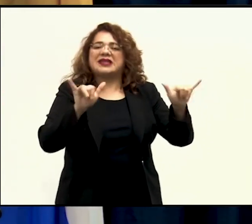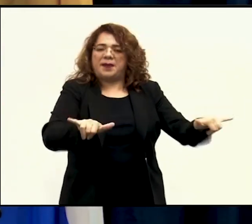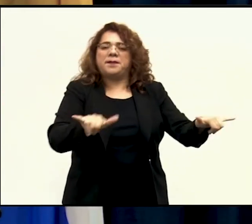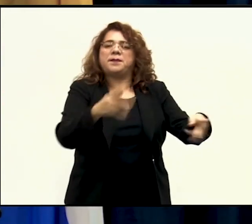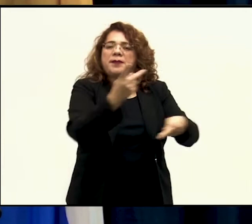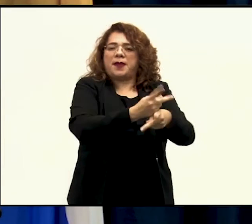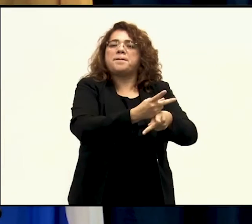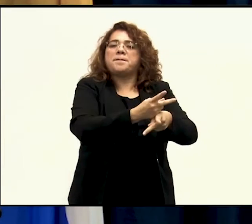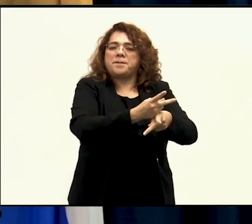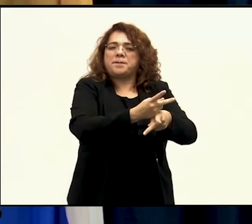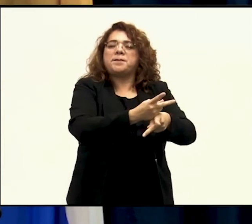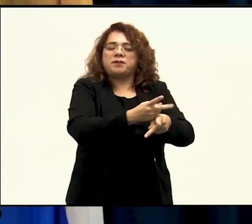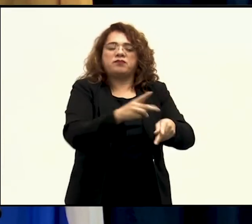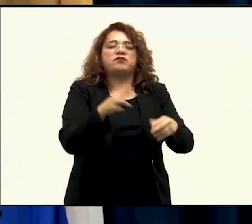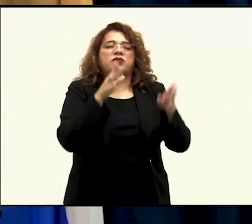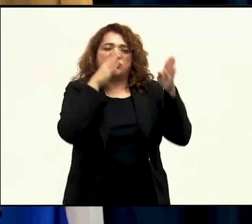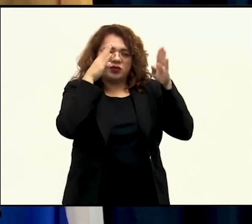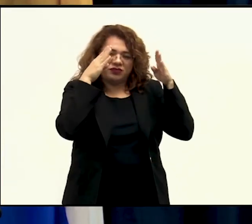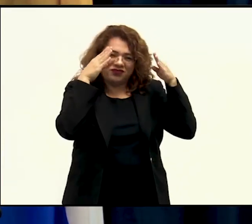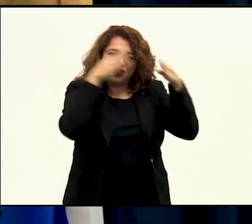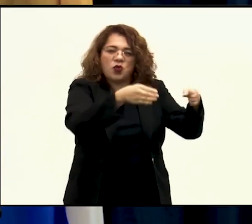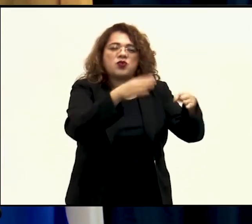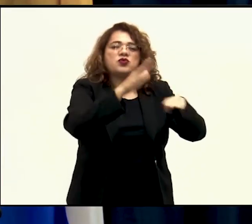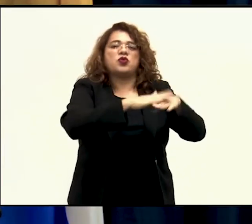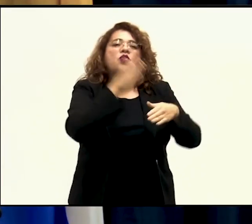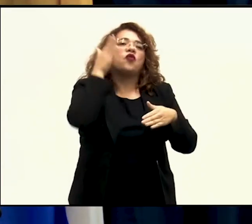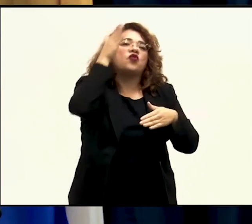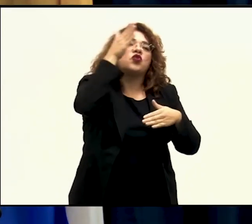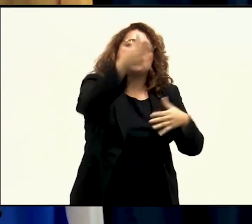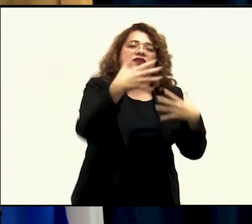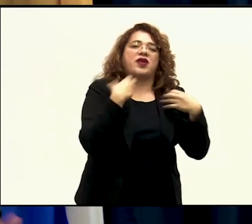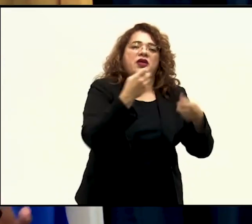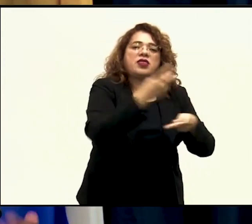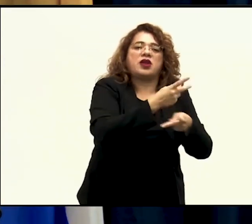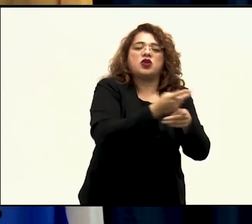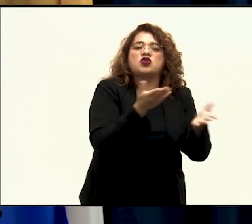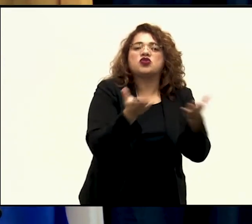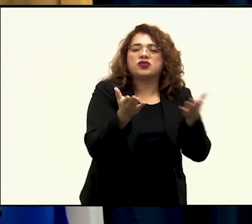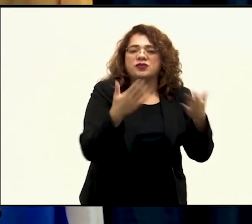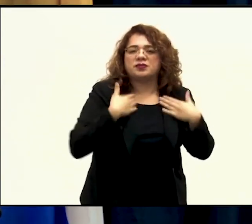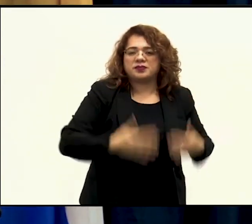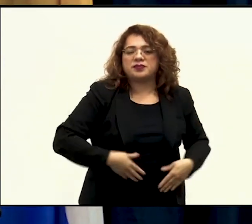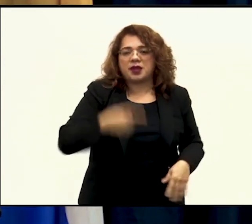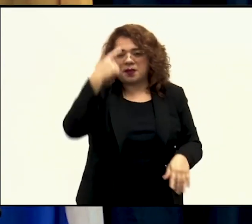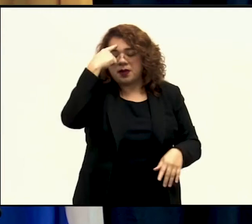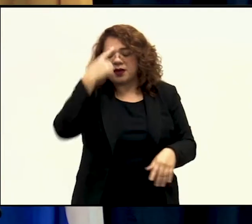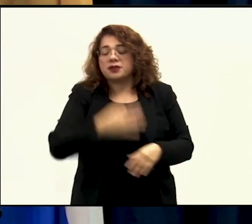I want to talk a little bit about our vaccines and and vaccine doses.